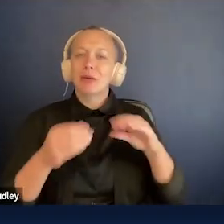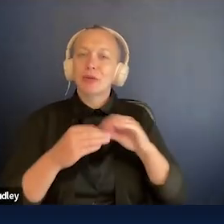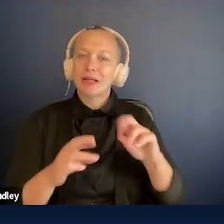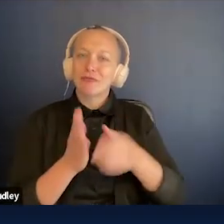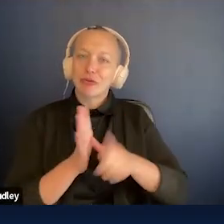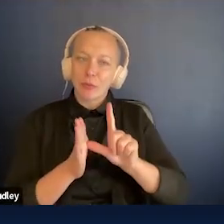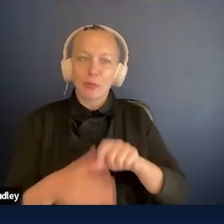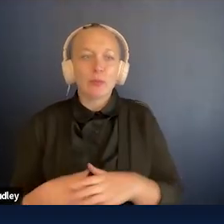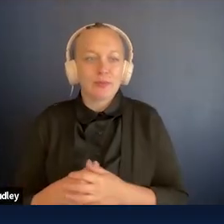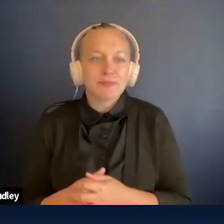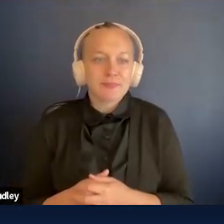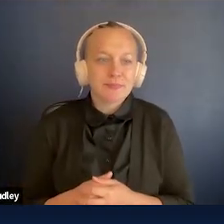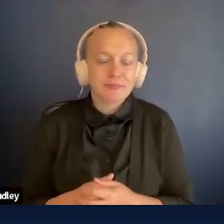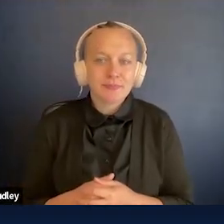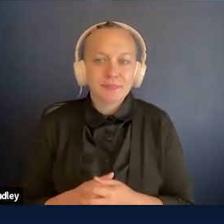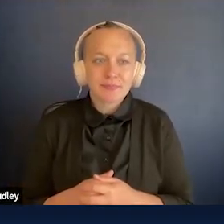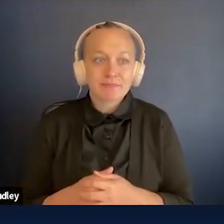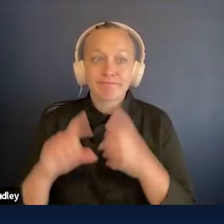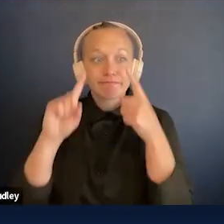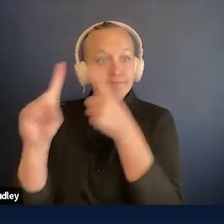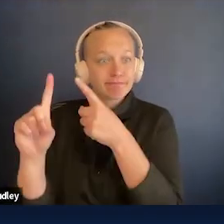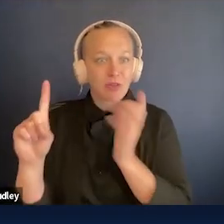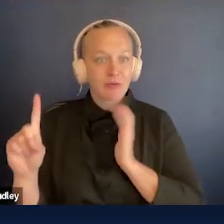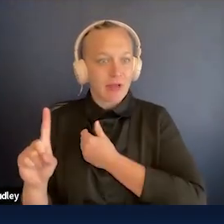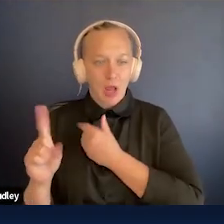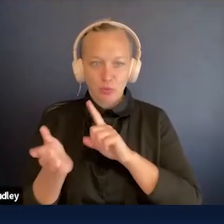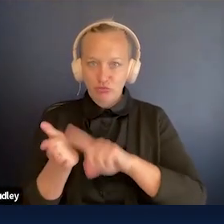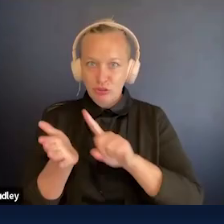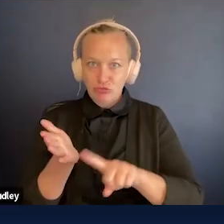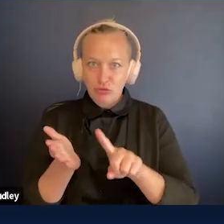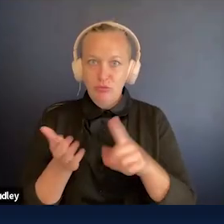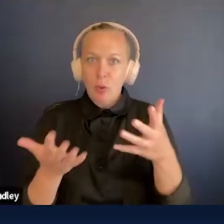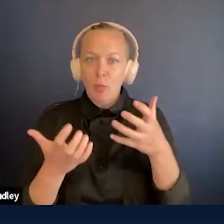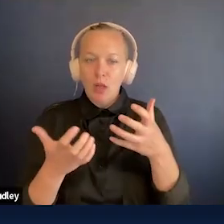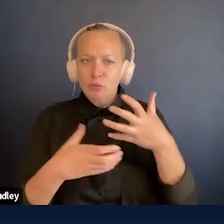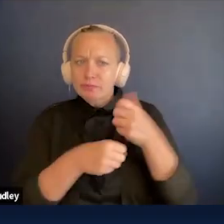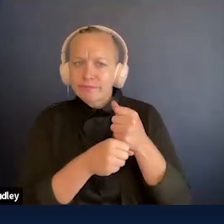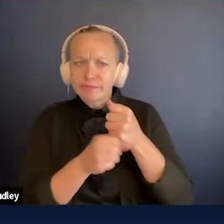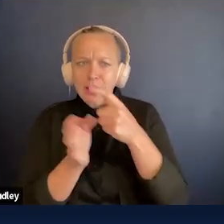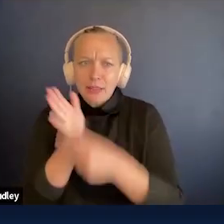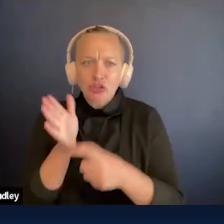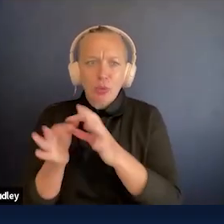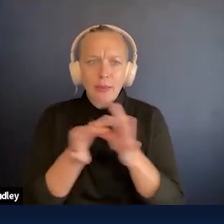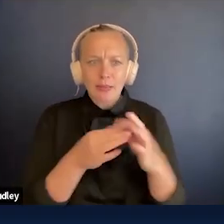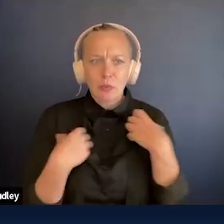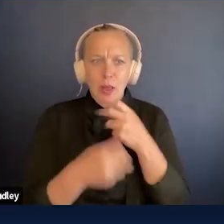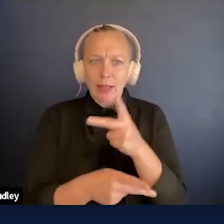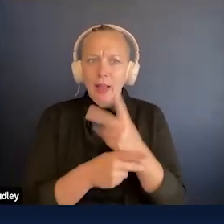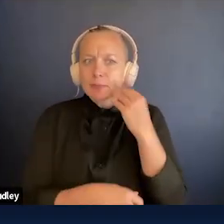Um. The objective of this research was, um, to synthesize literature on healthcare experiences, barriers, and outcomes among deaf.